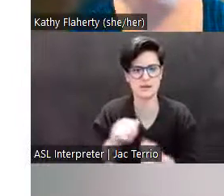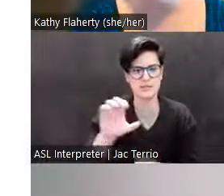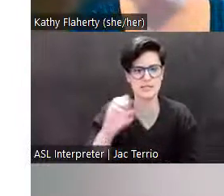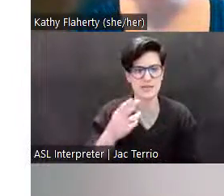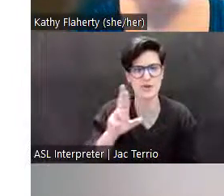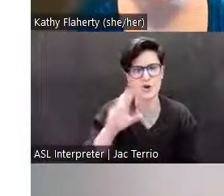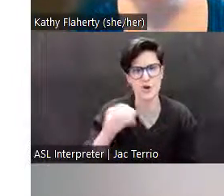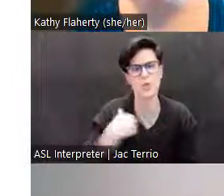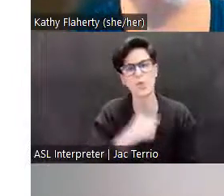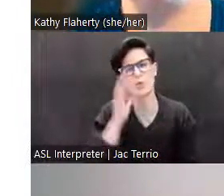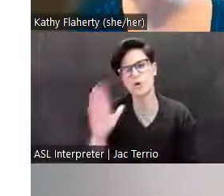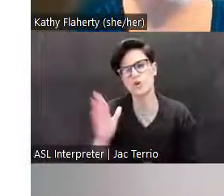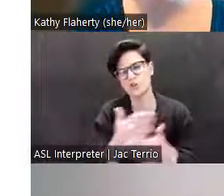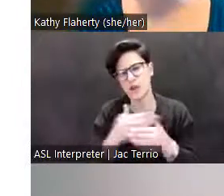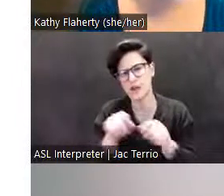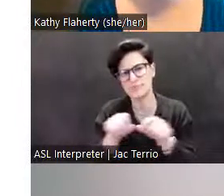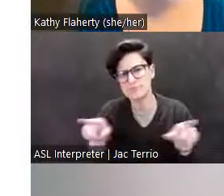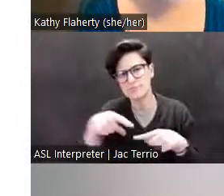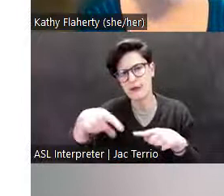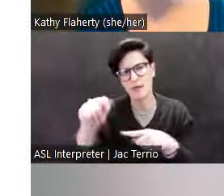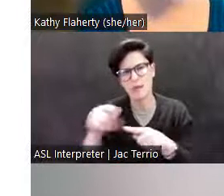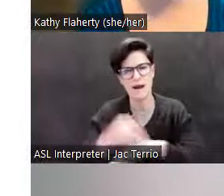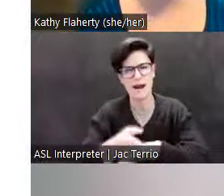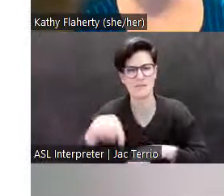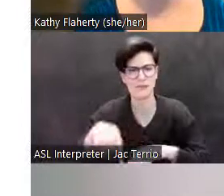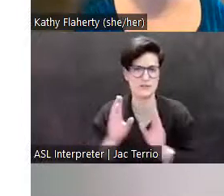with everybody after the webinar. 15:34:44 We really appreciate you taking the